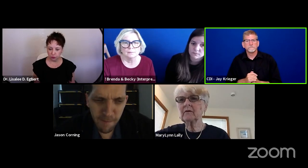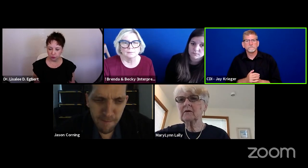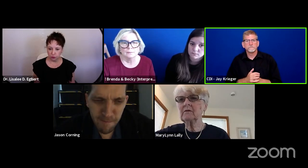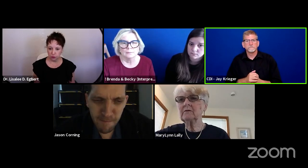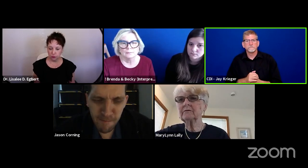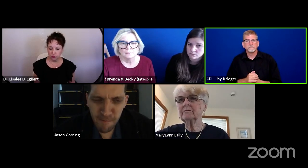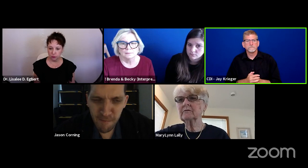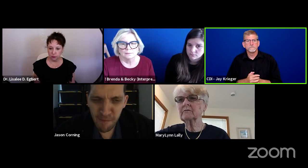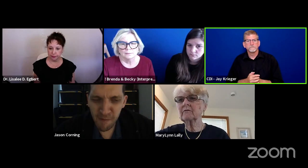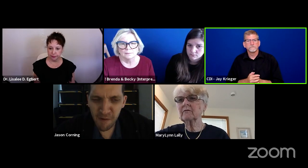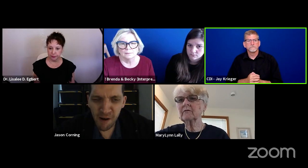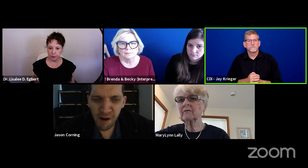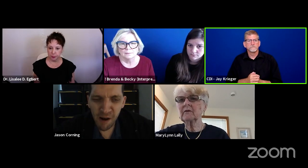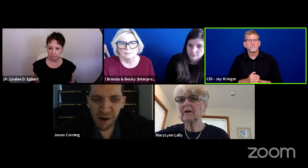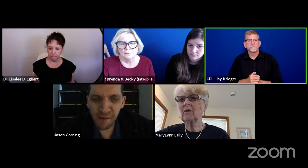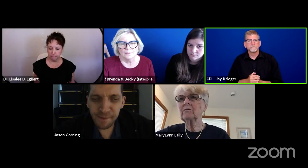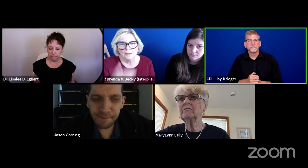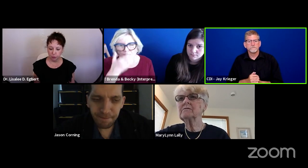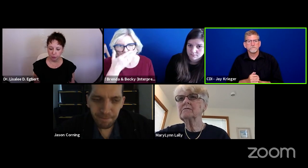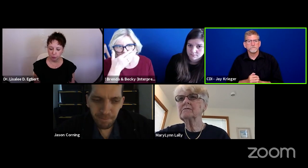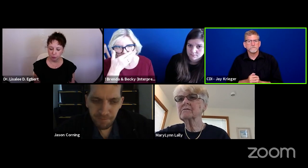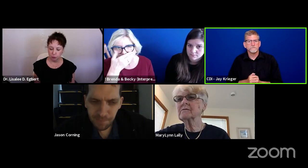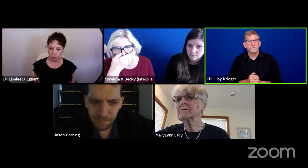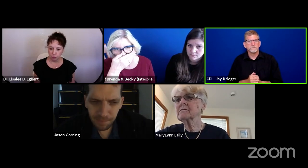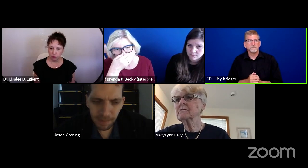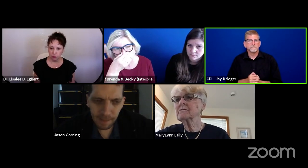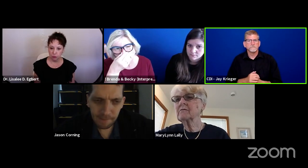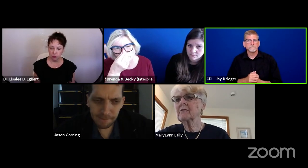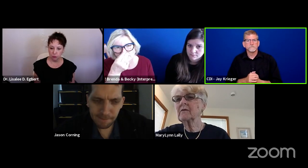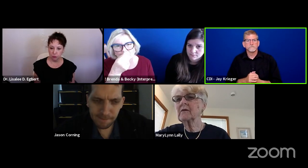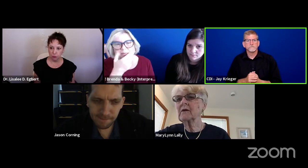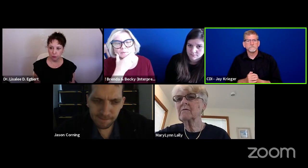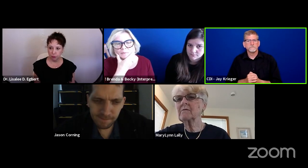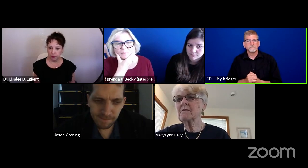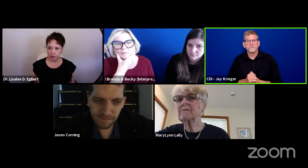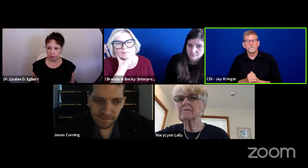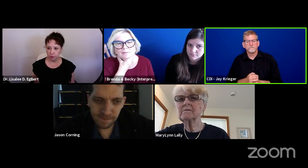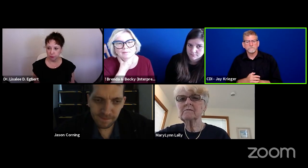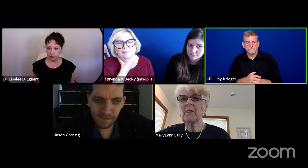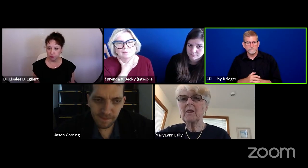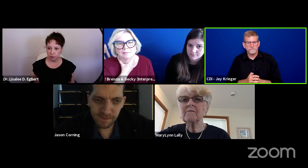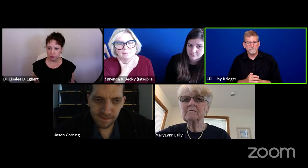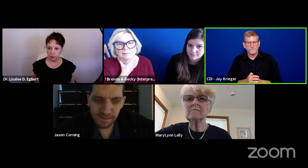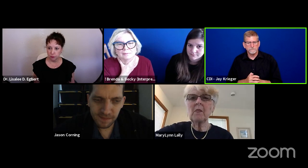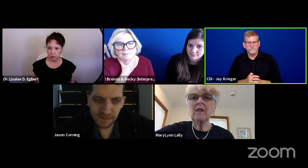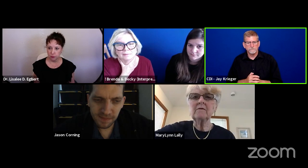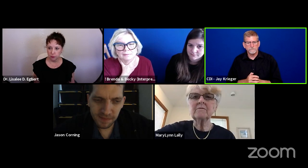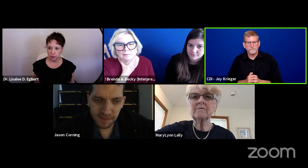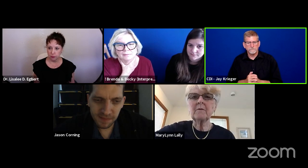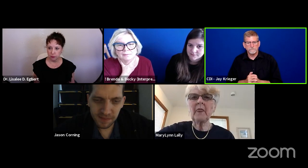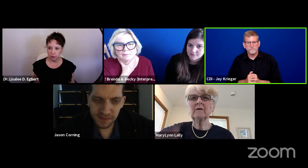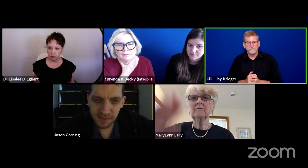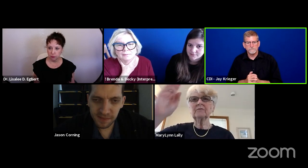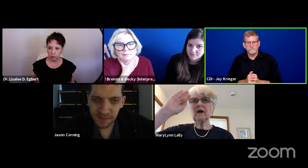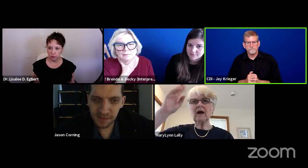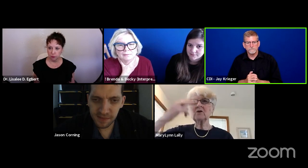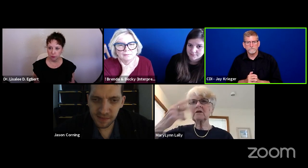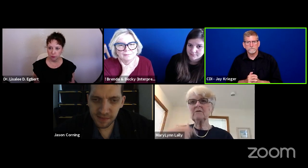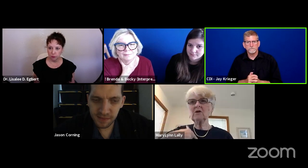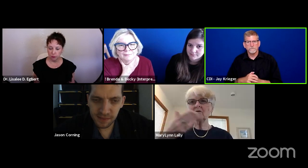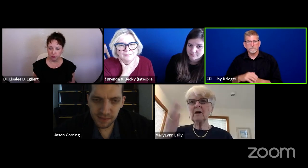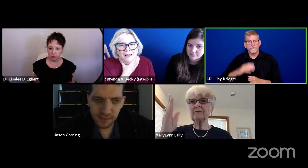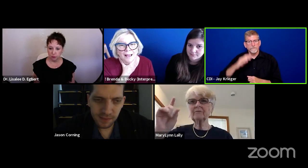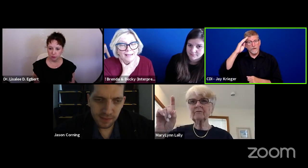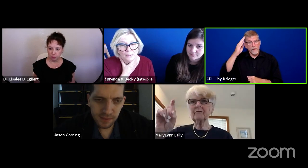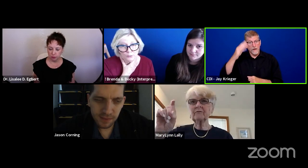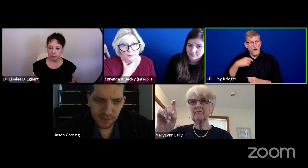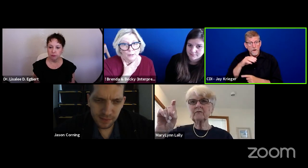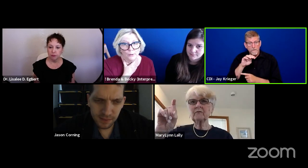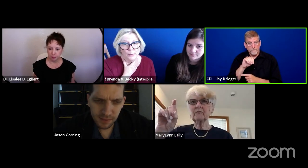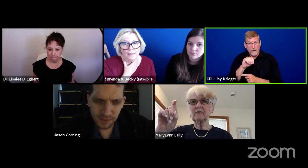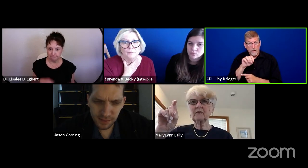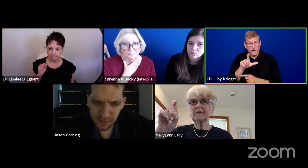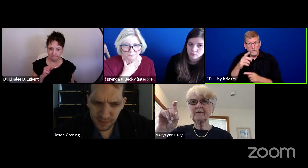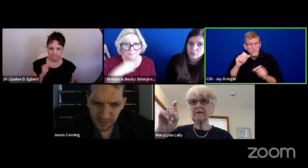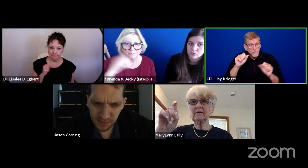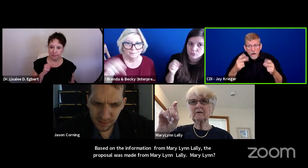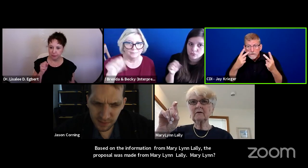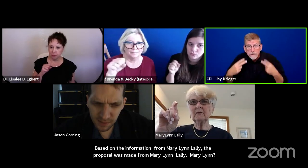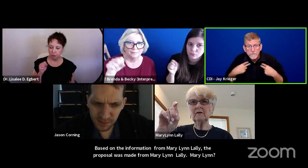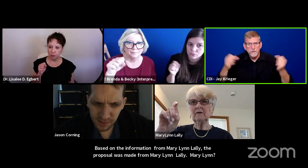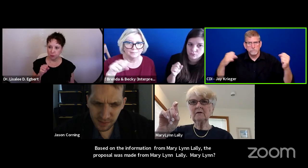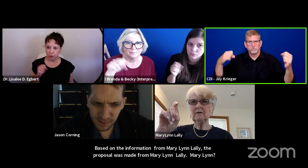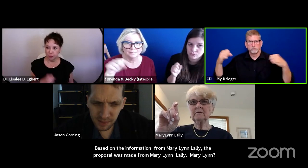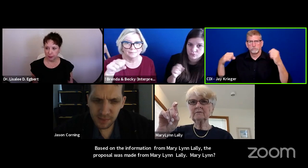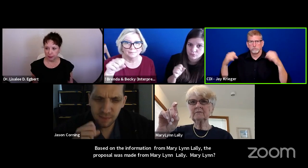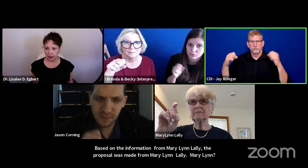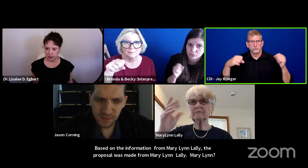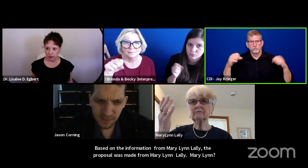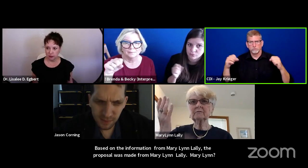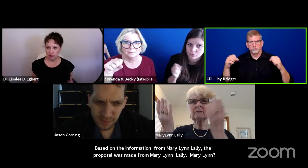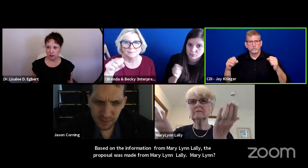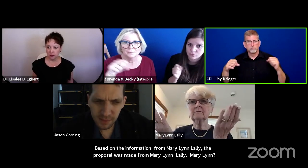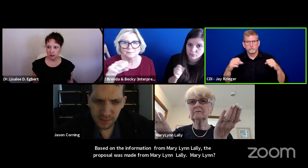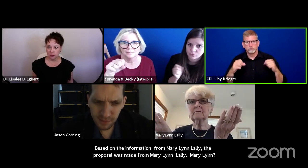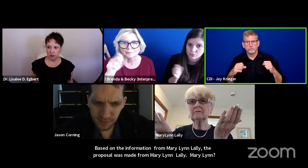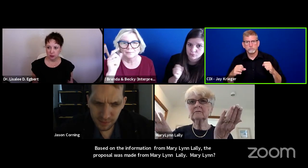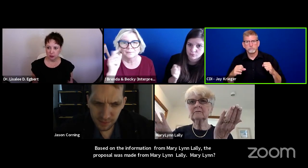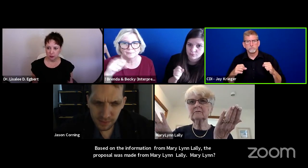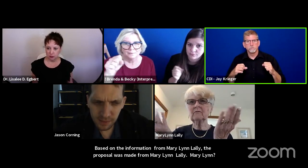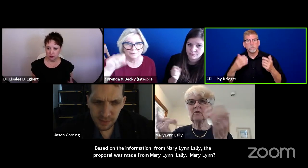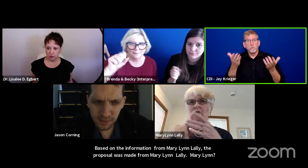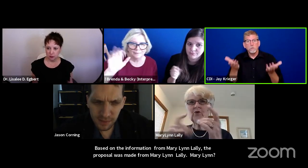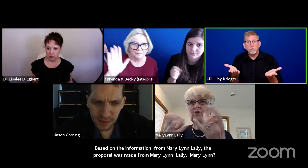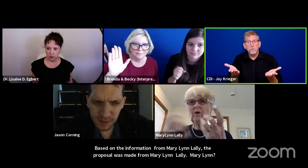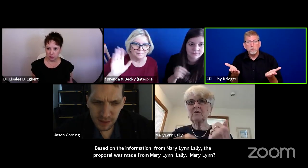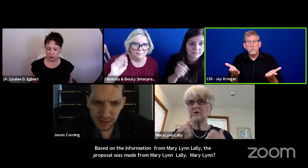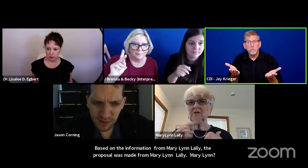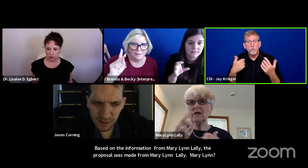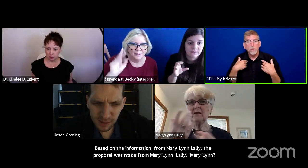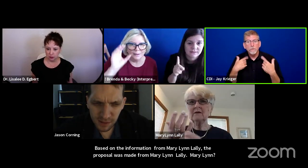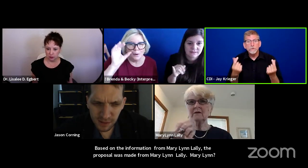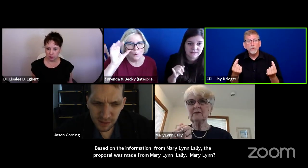Hi, can you see me okay?